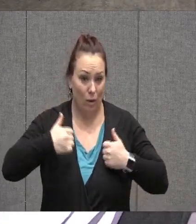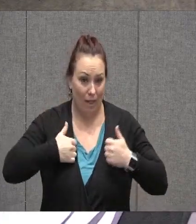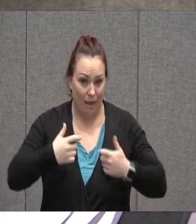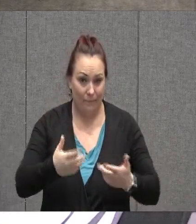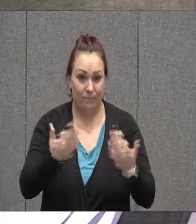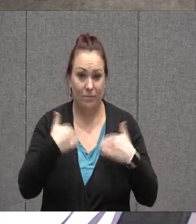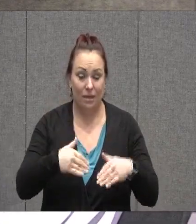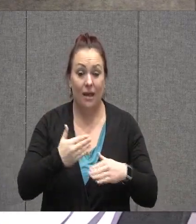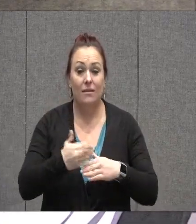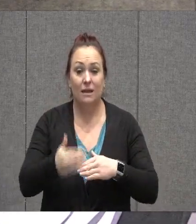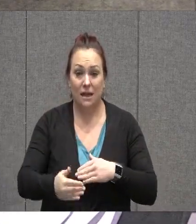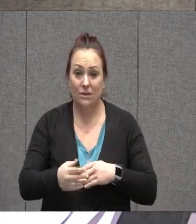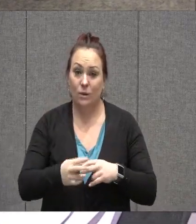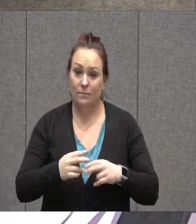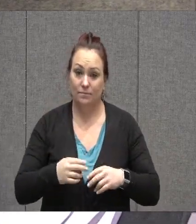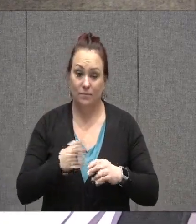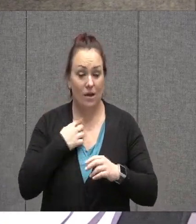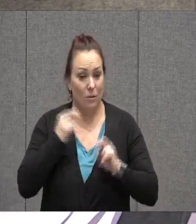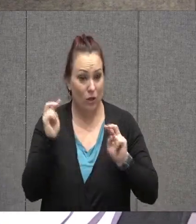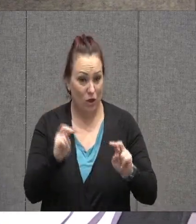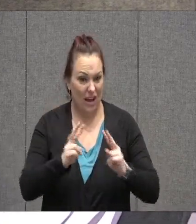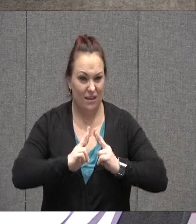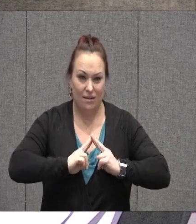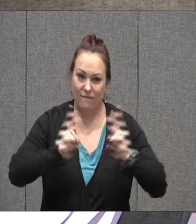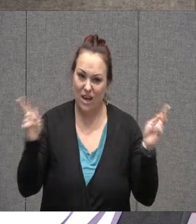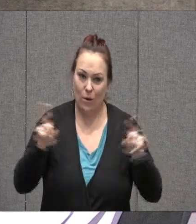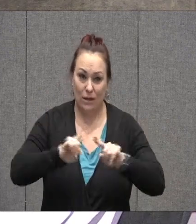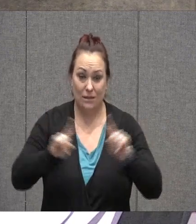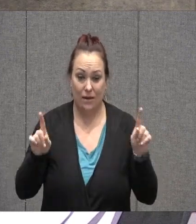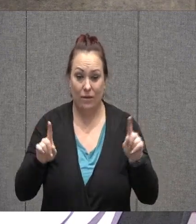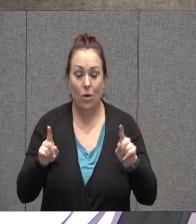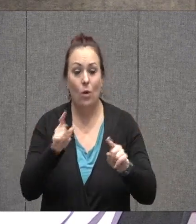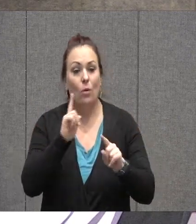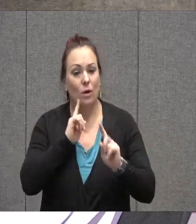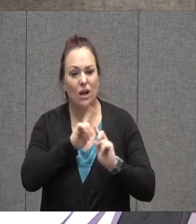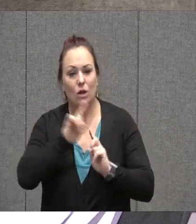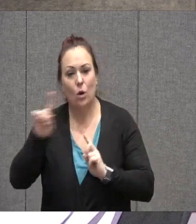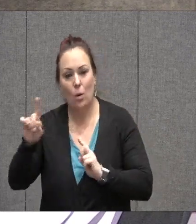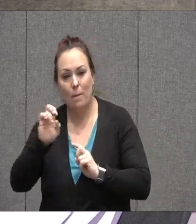is also very different. We're going back to the Asia continent now.